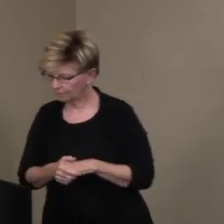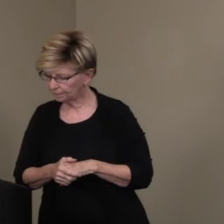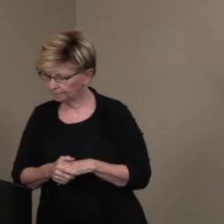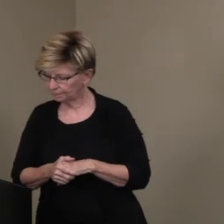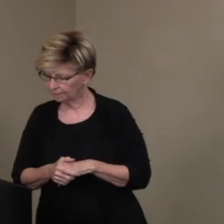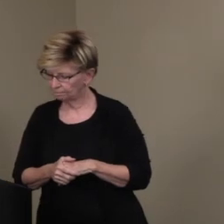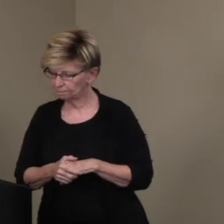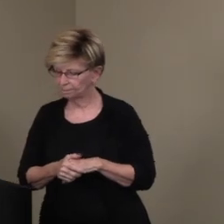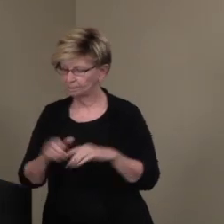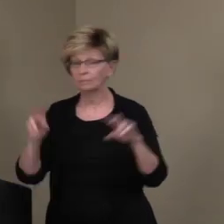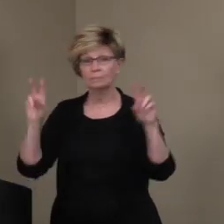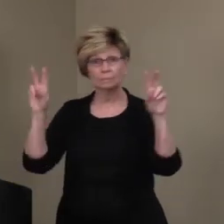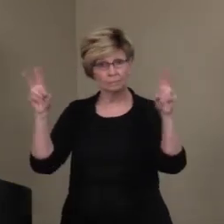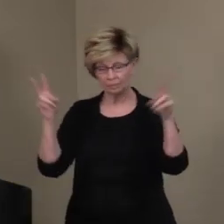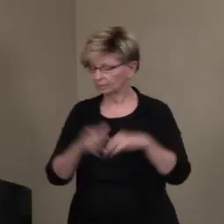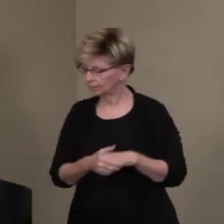works out well